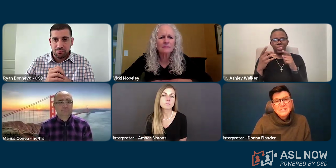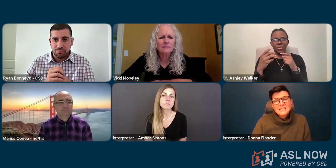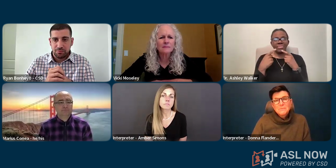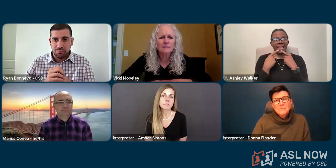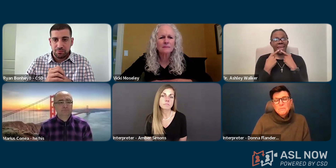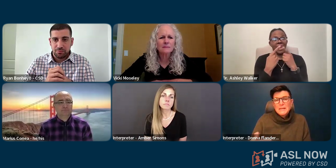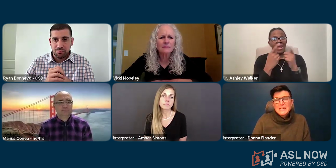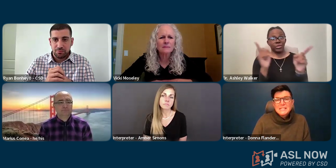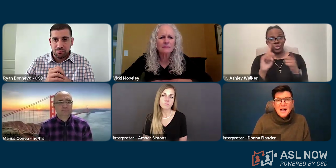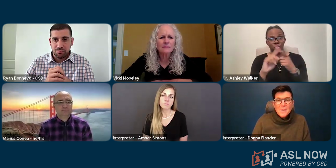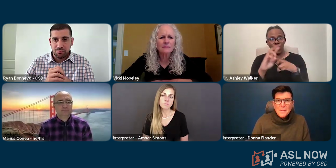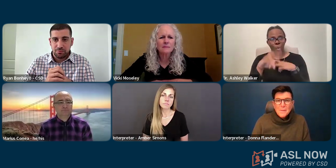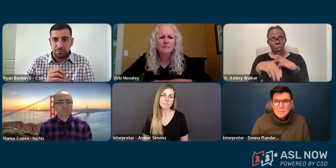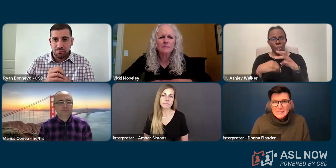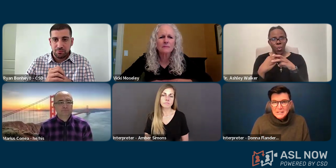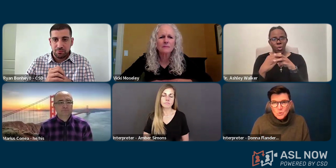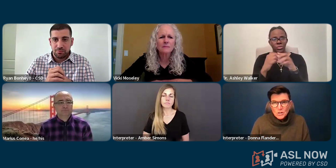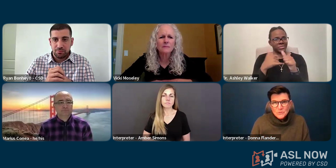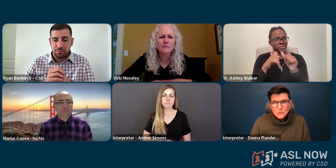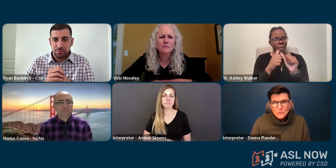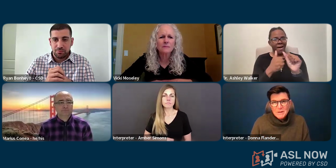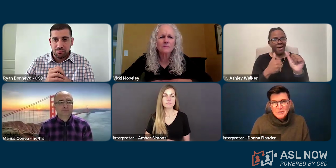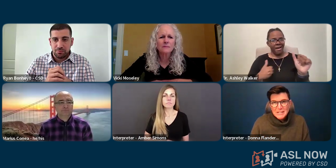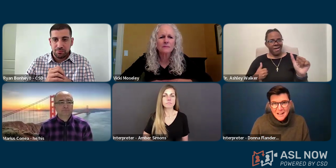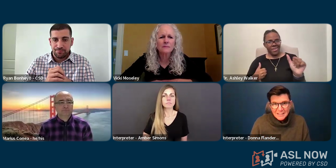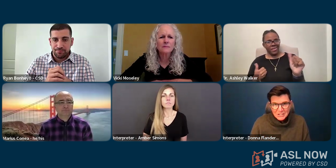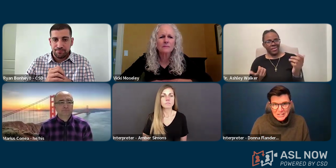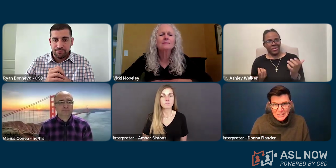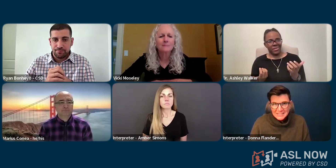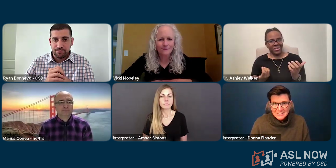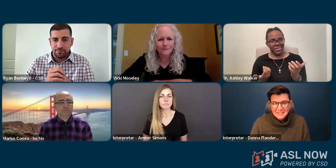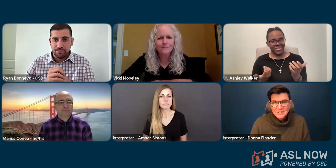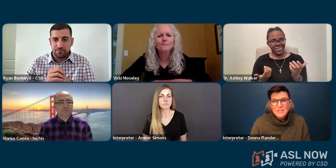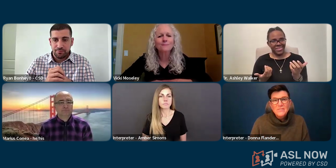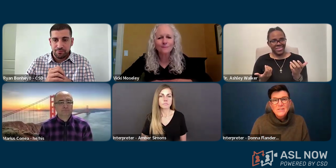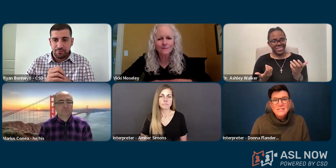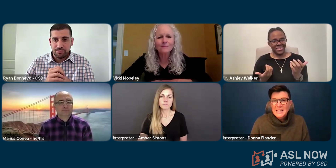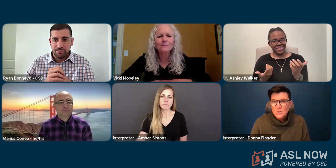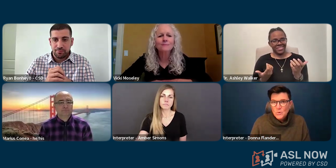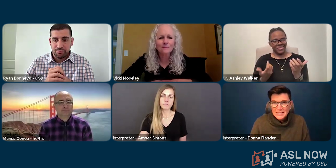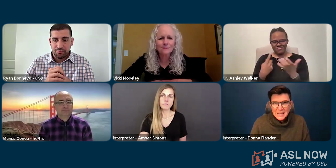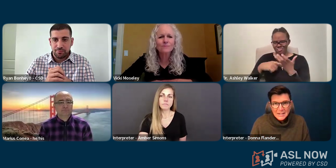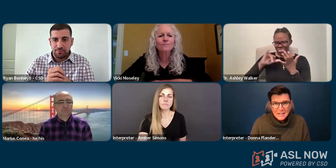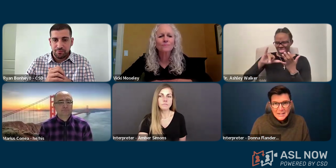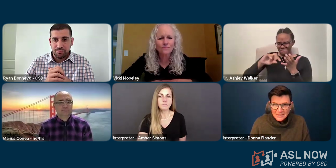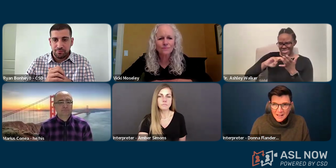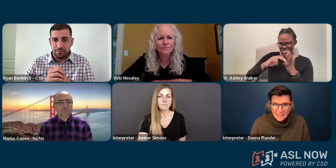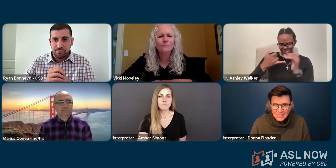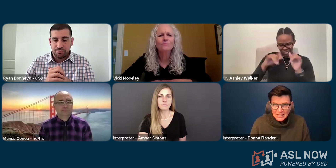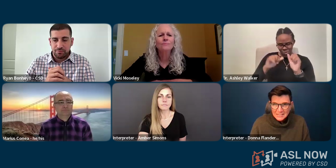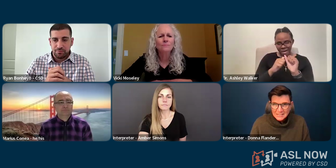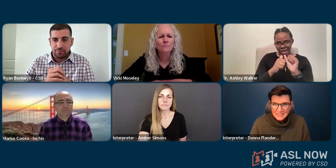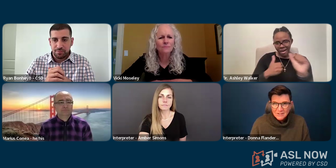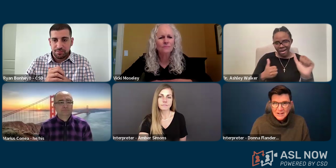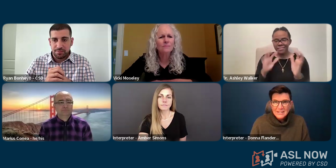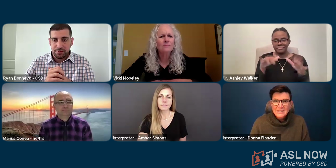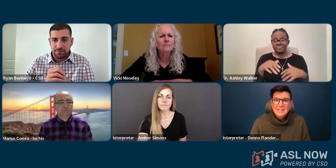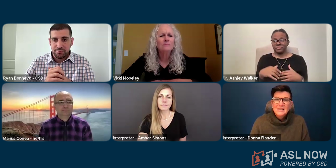guess this speeds up our ability to work if we have better technologies, don't give us the antiquated dinosaur technologies right?